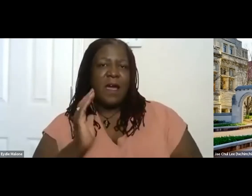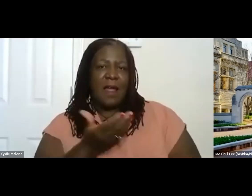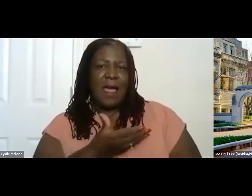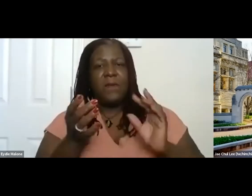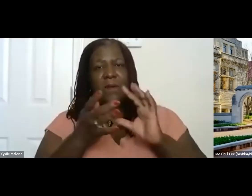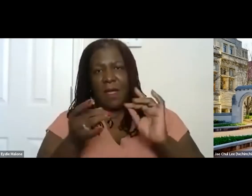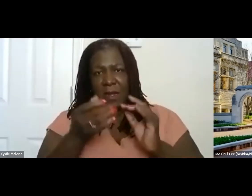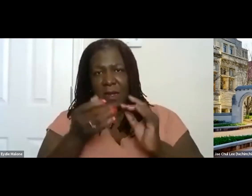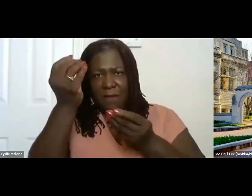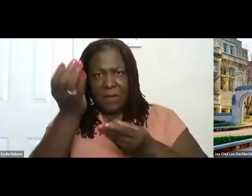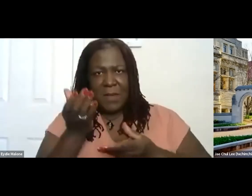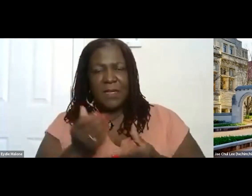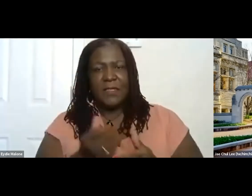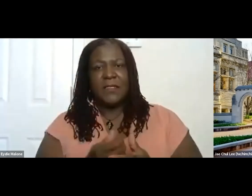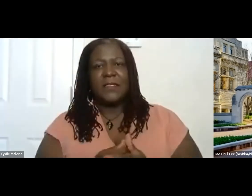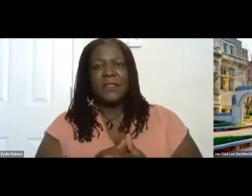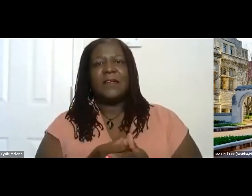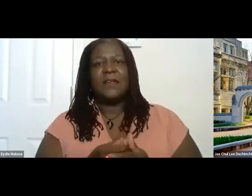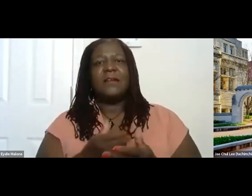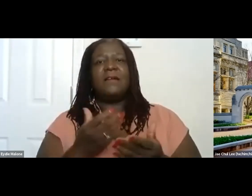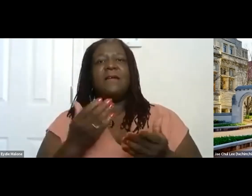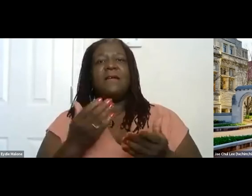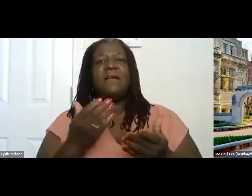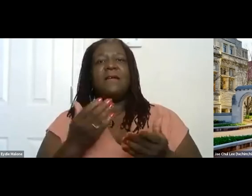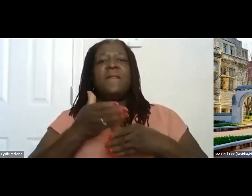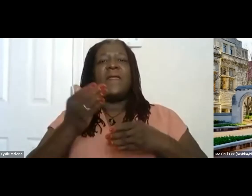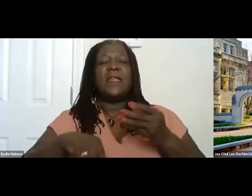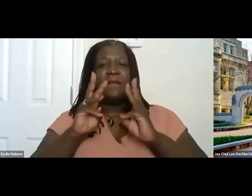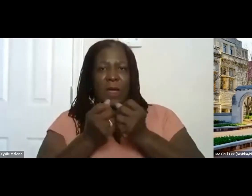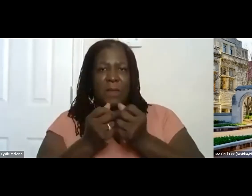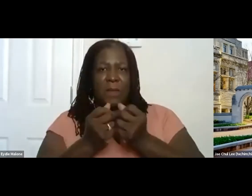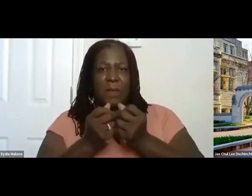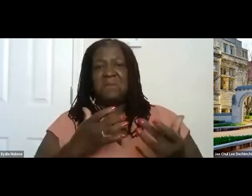at the end of the webinar. Please feel free to contact us if you have any questions or